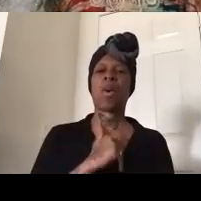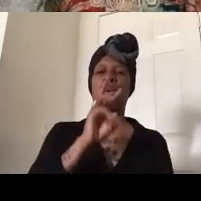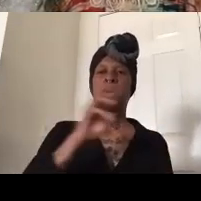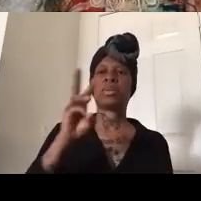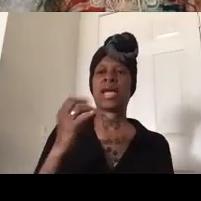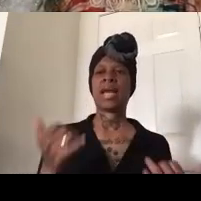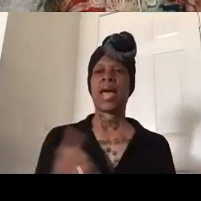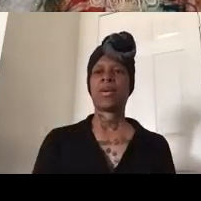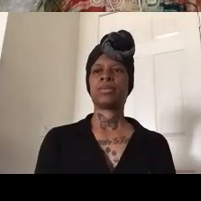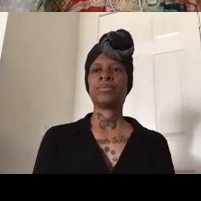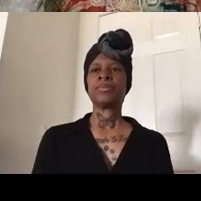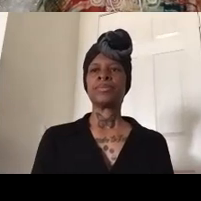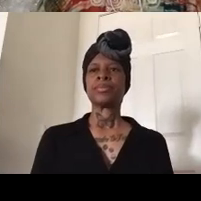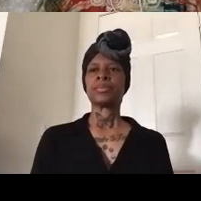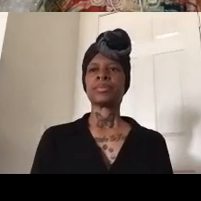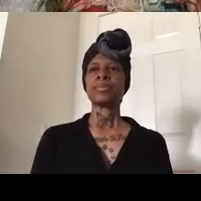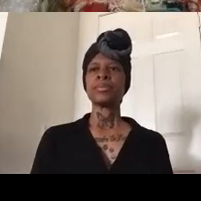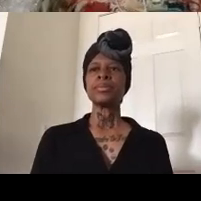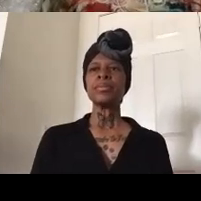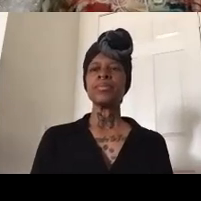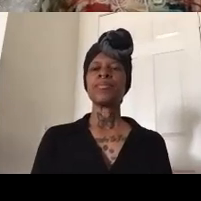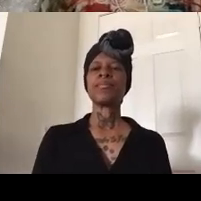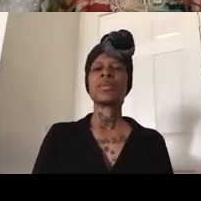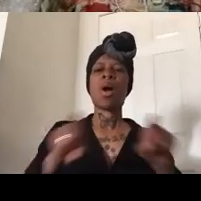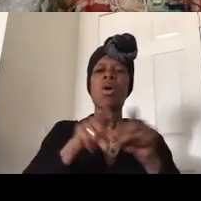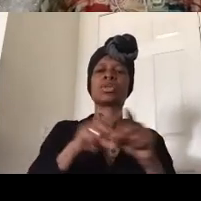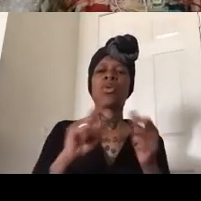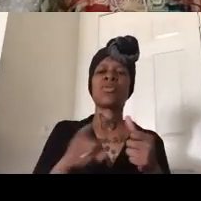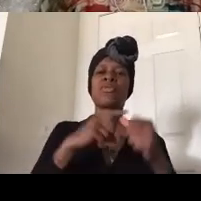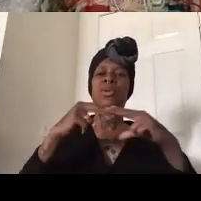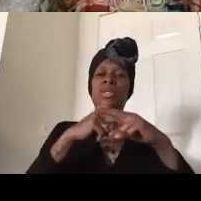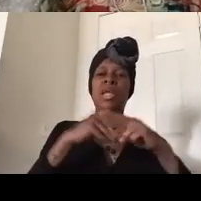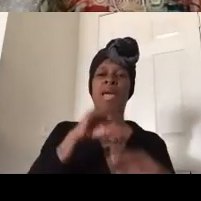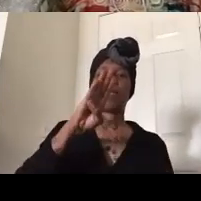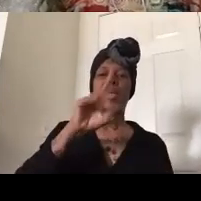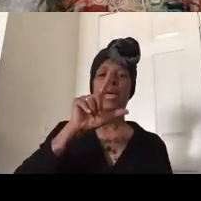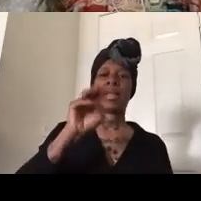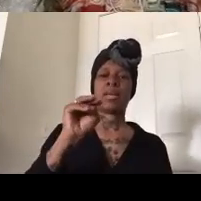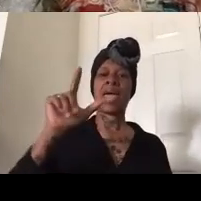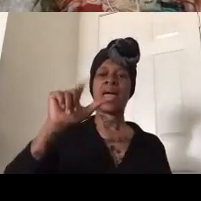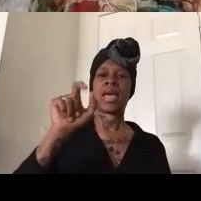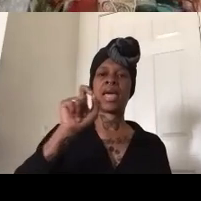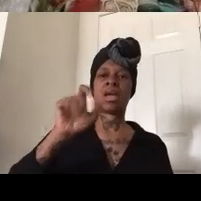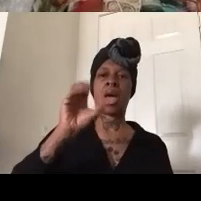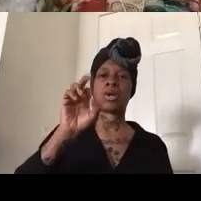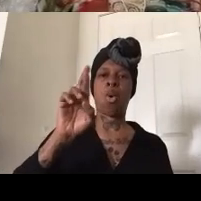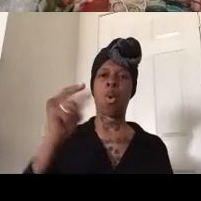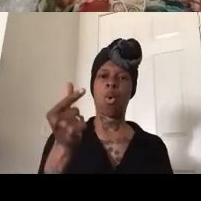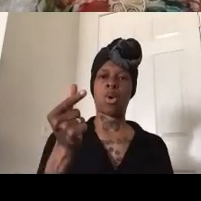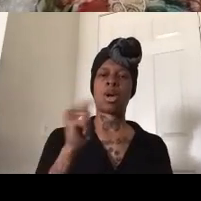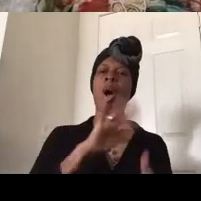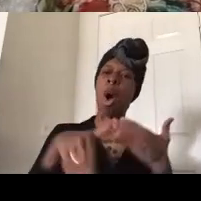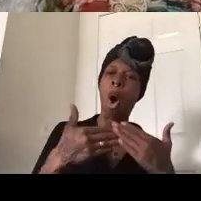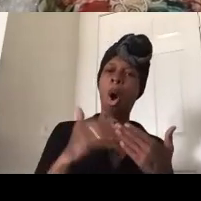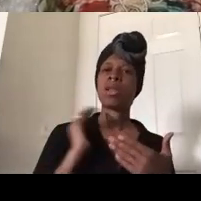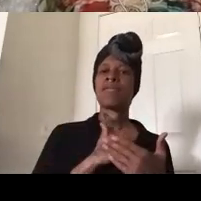also on that opening slide blmla.org has all of our events and then you can